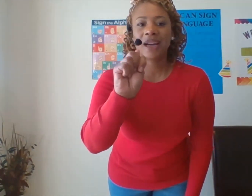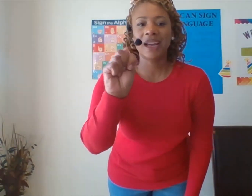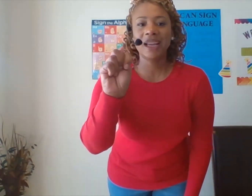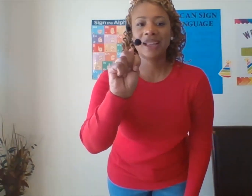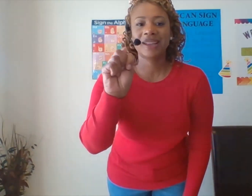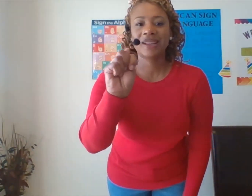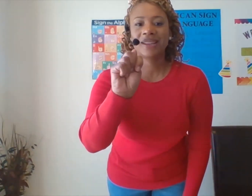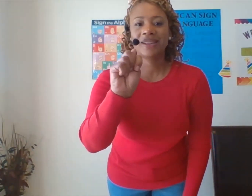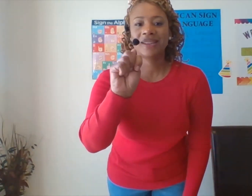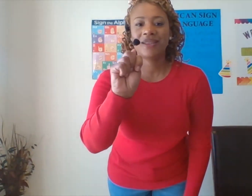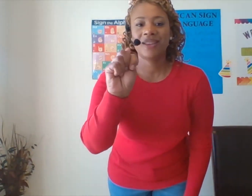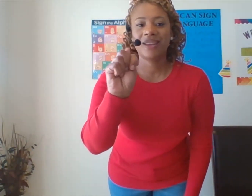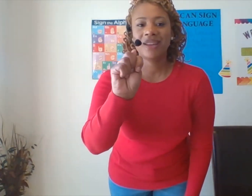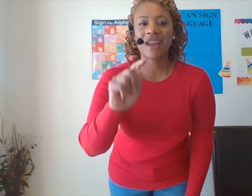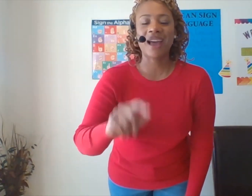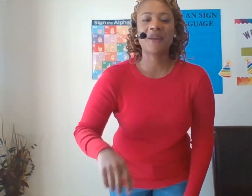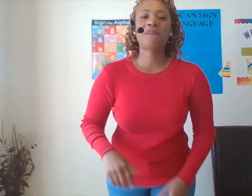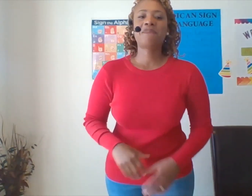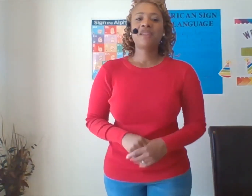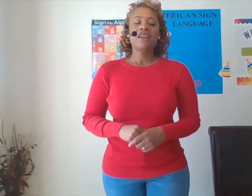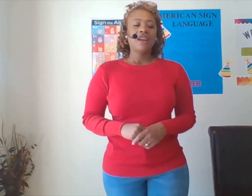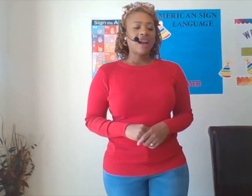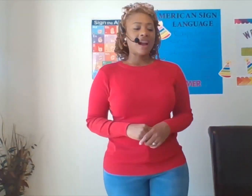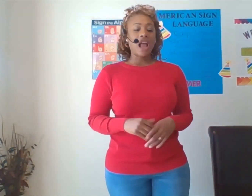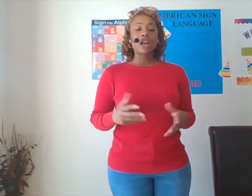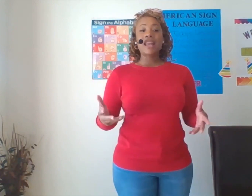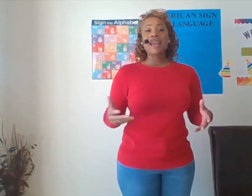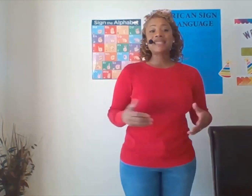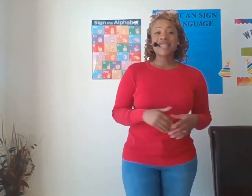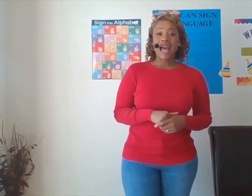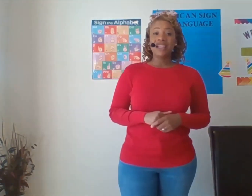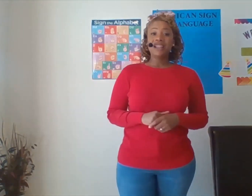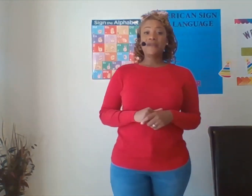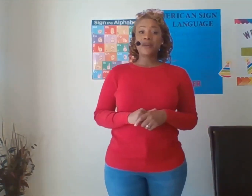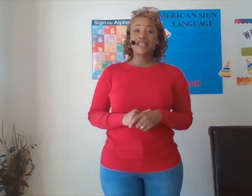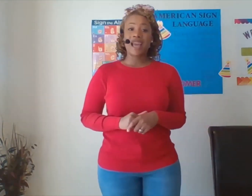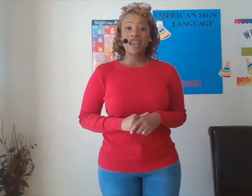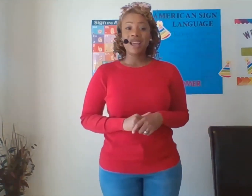right all right our next side or today is